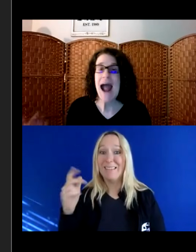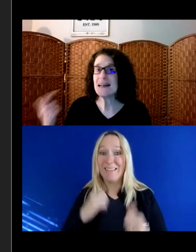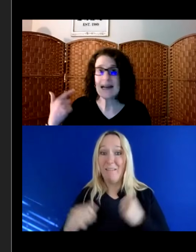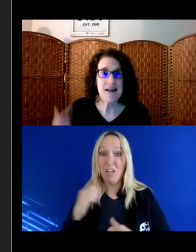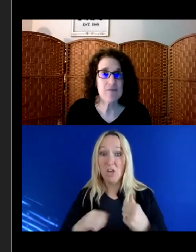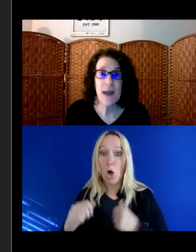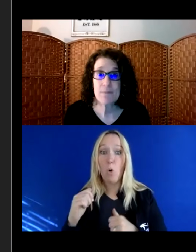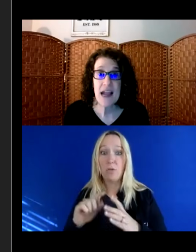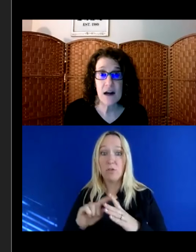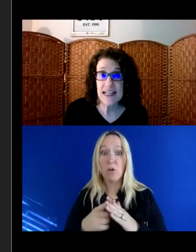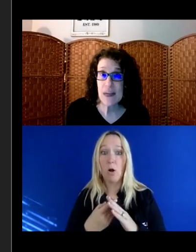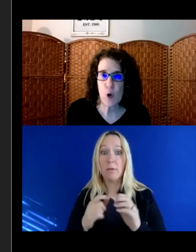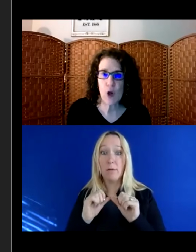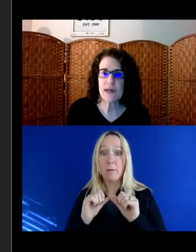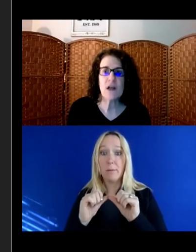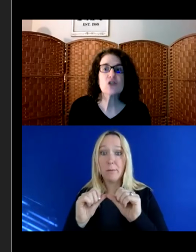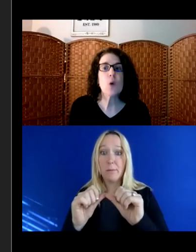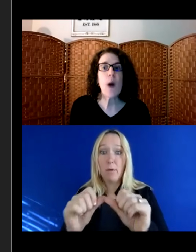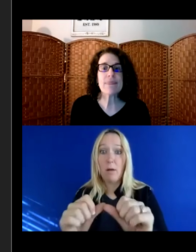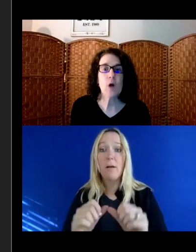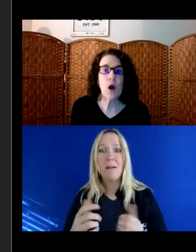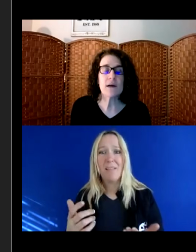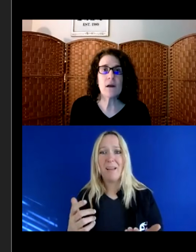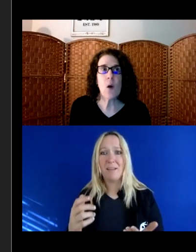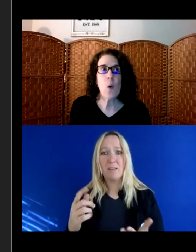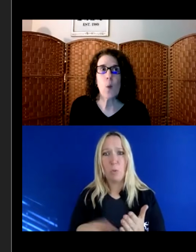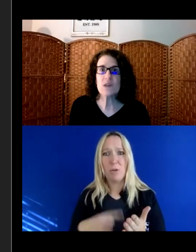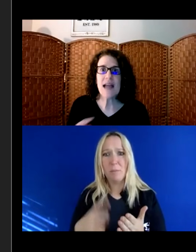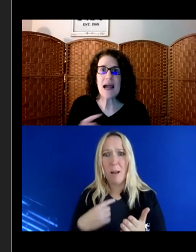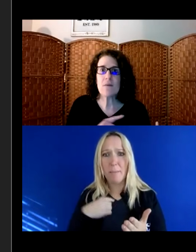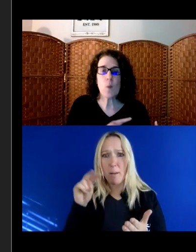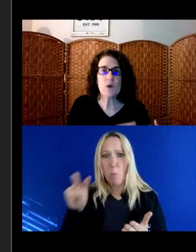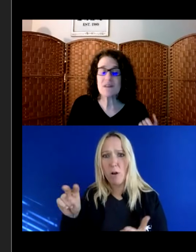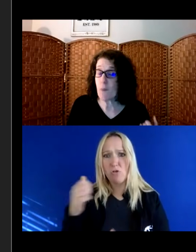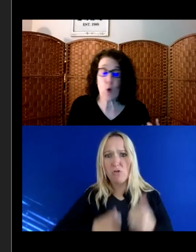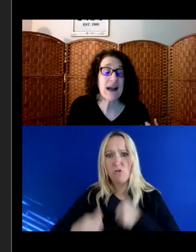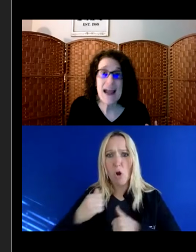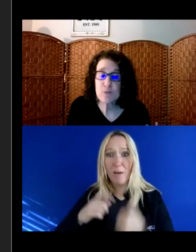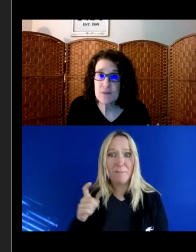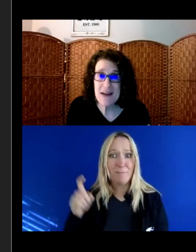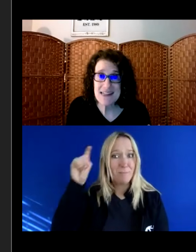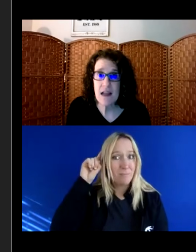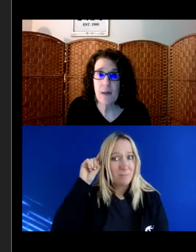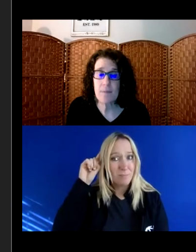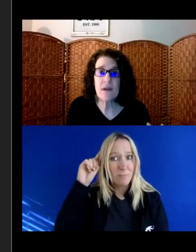I didn't have my bionic ear on, so I thought, were my captions messed up?